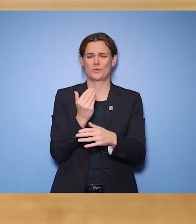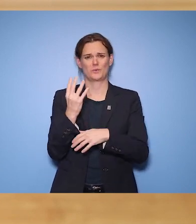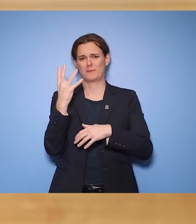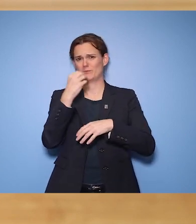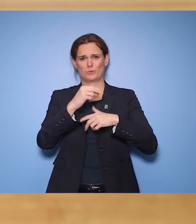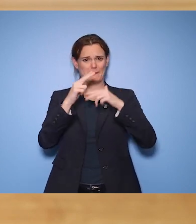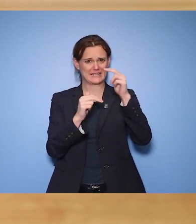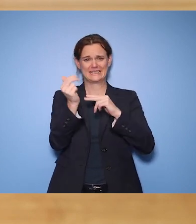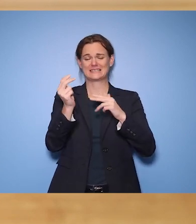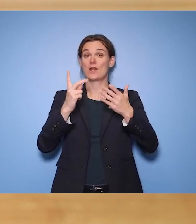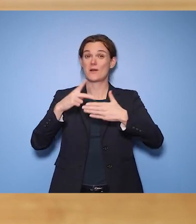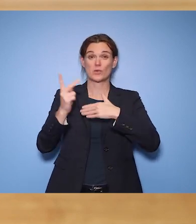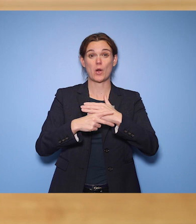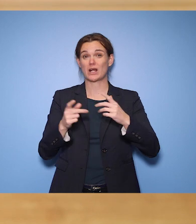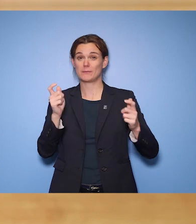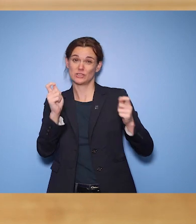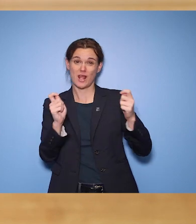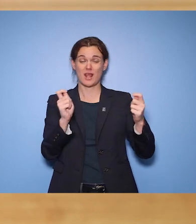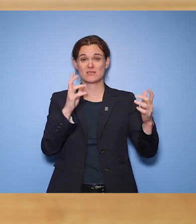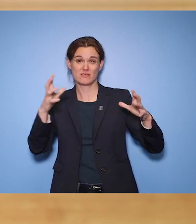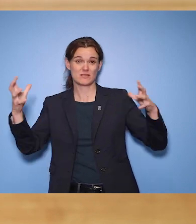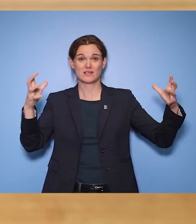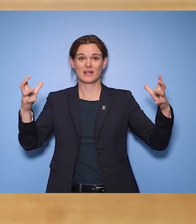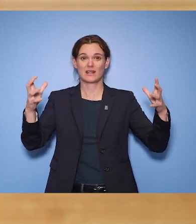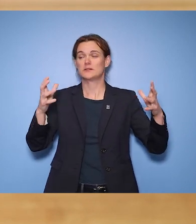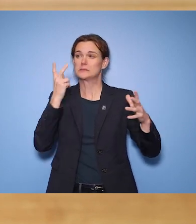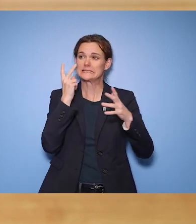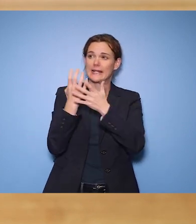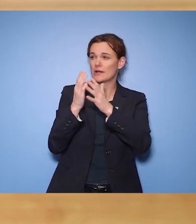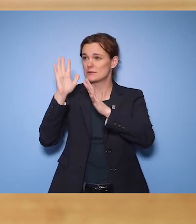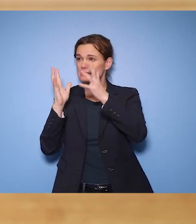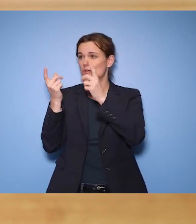expanded programming to meet the changing needs of our economy and the diverse needs